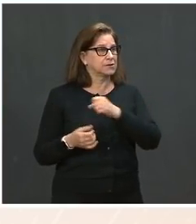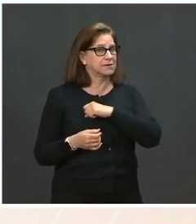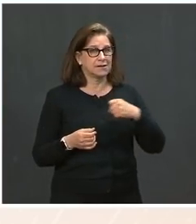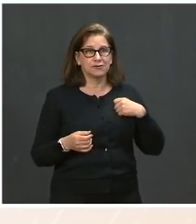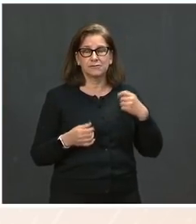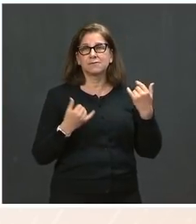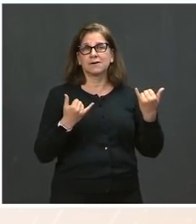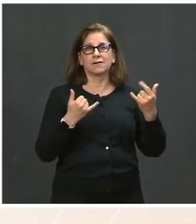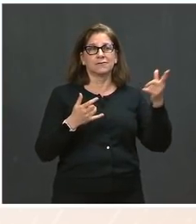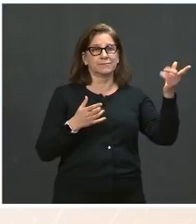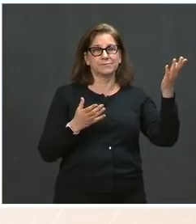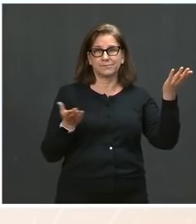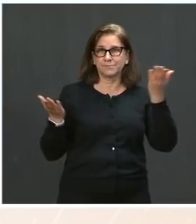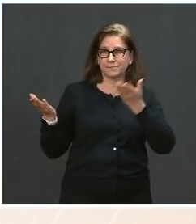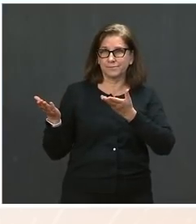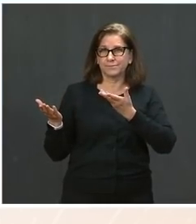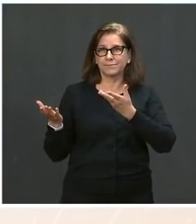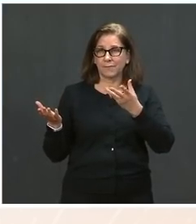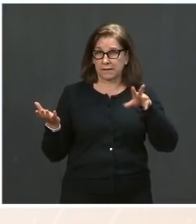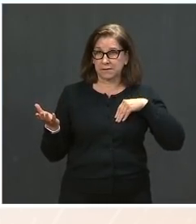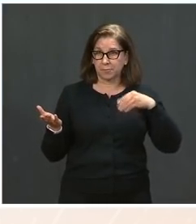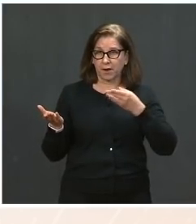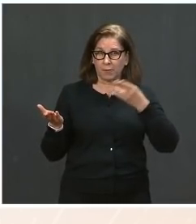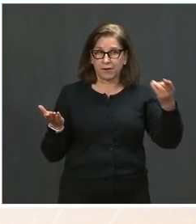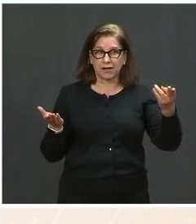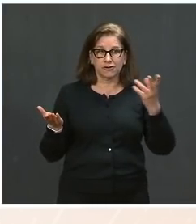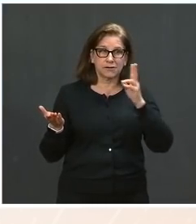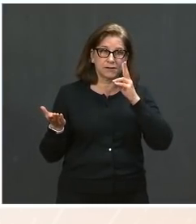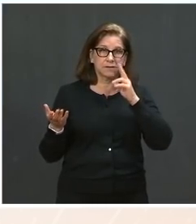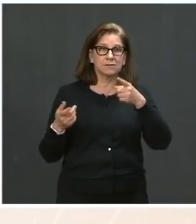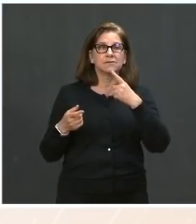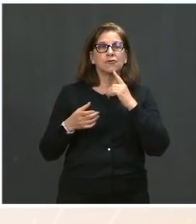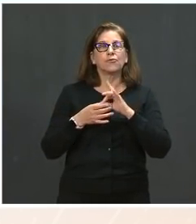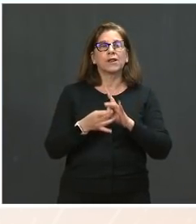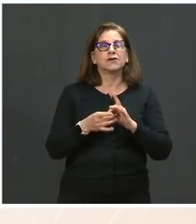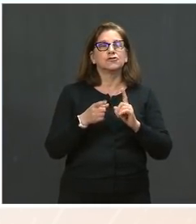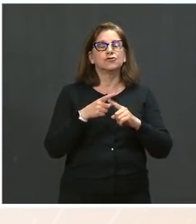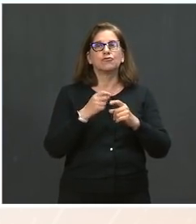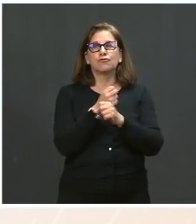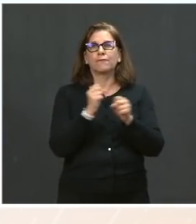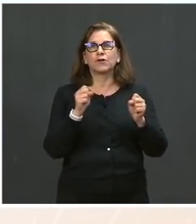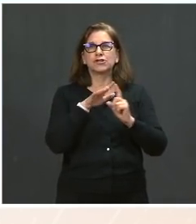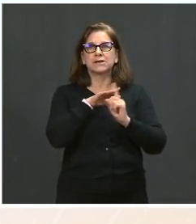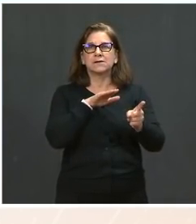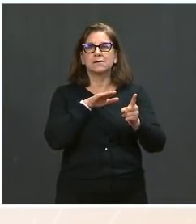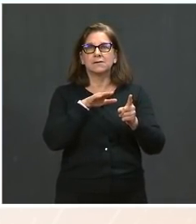The Press: My last question, sorry, is on the refugee cap that the President has proposed raising to 62,500,